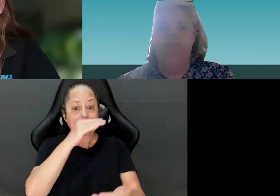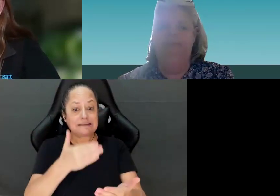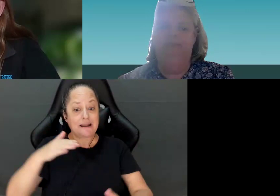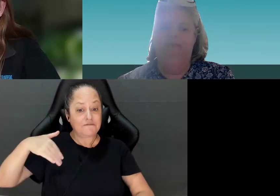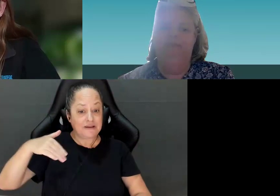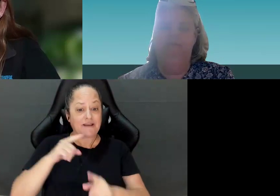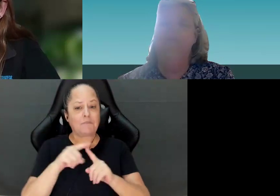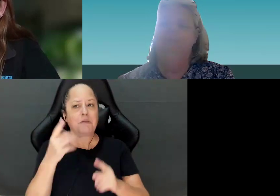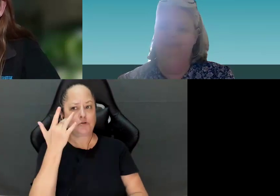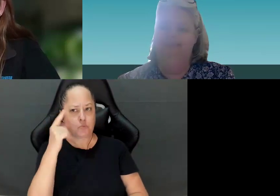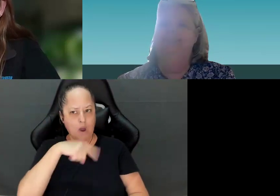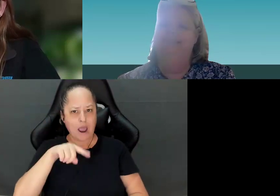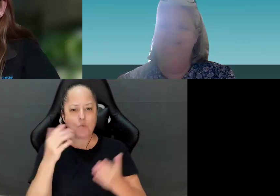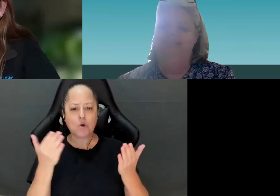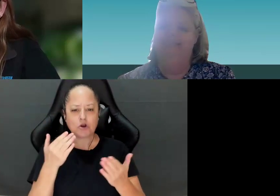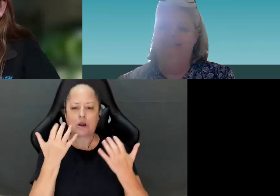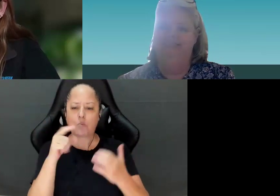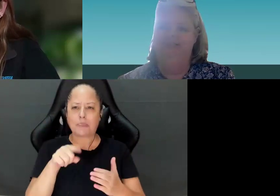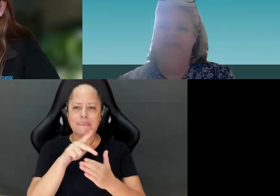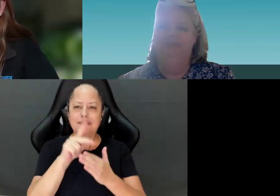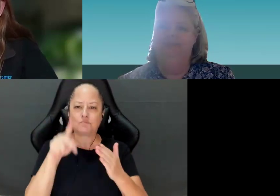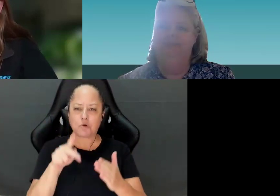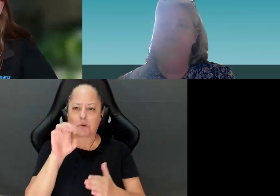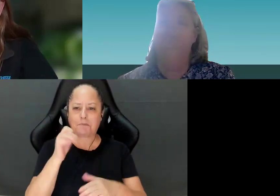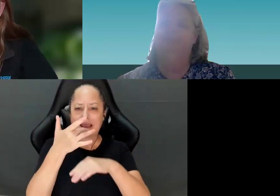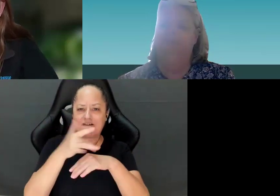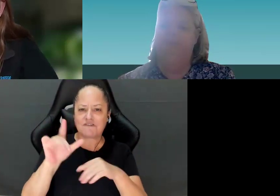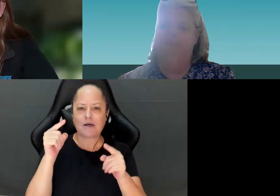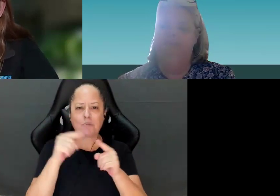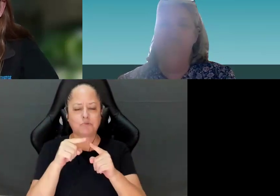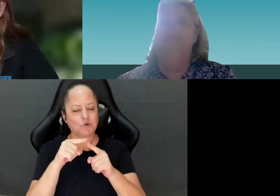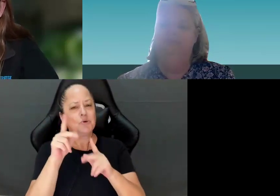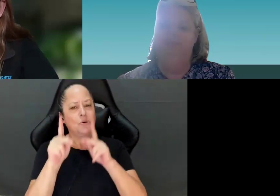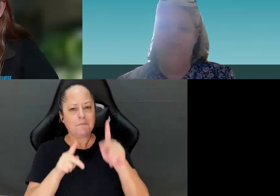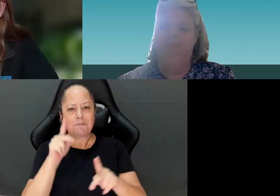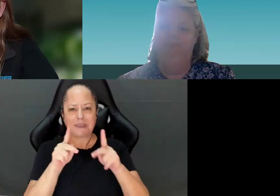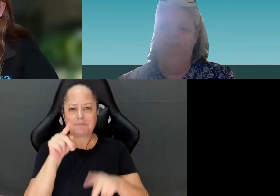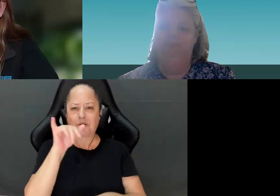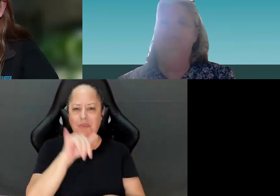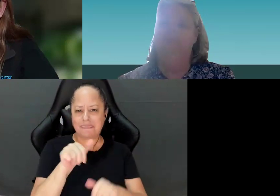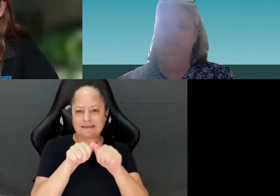But it is why we are here. And we want this program to be available to the folks in this space.